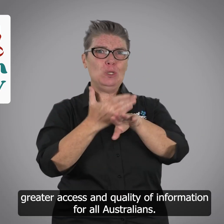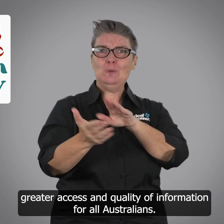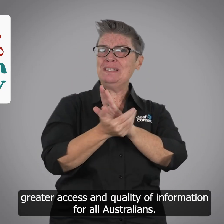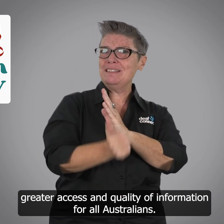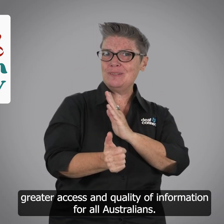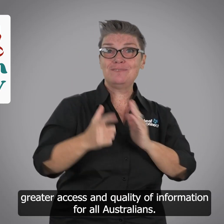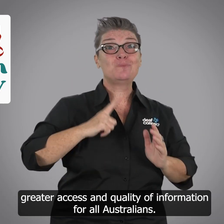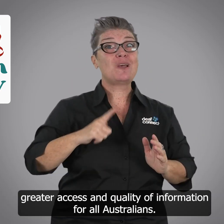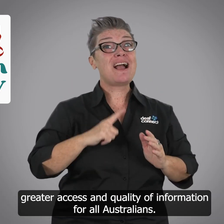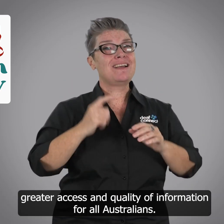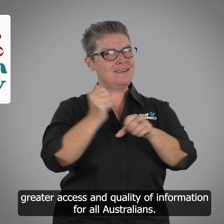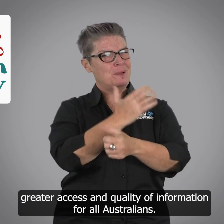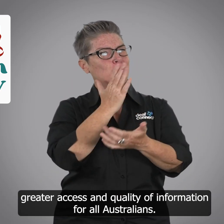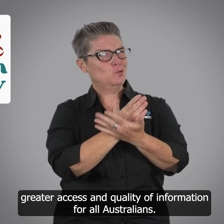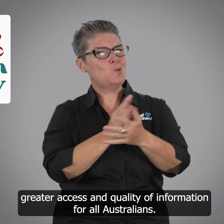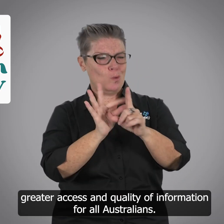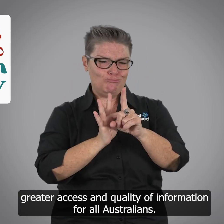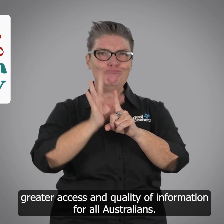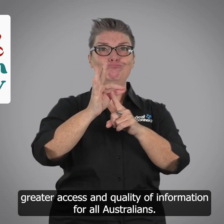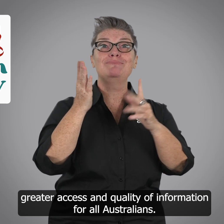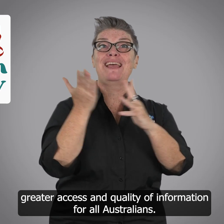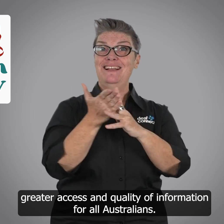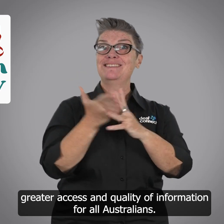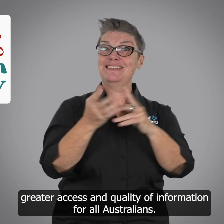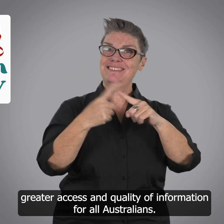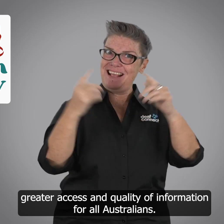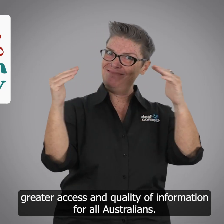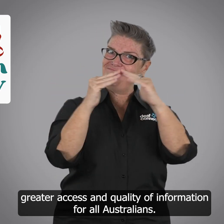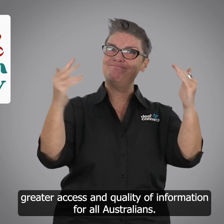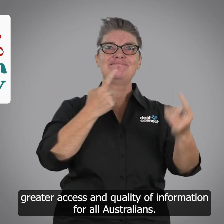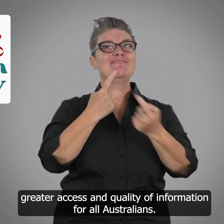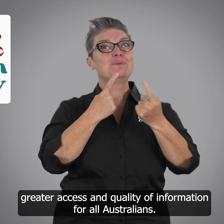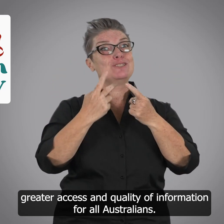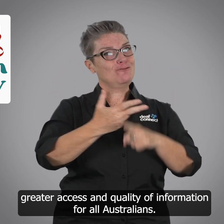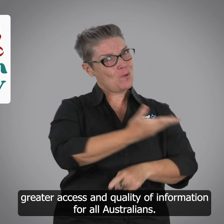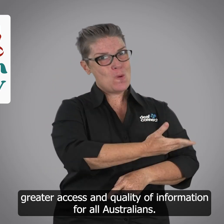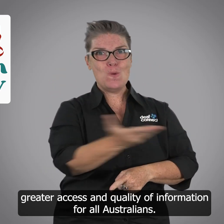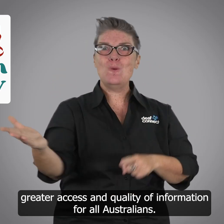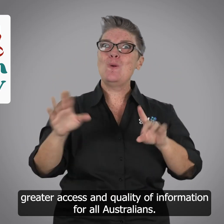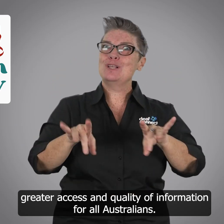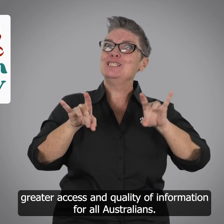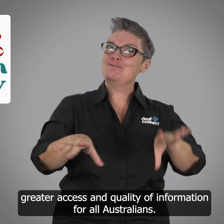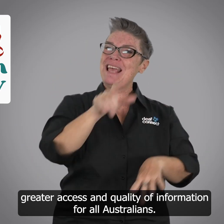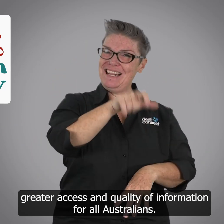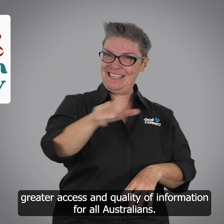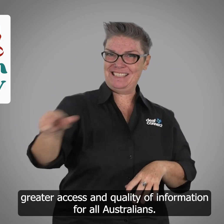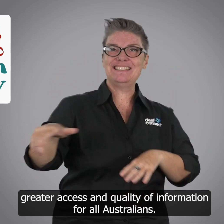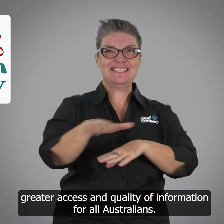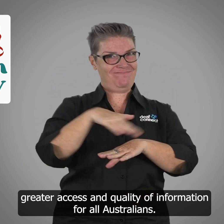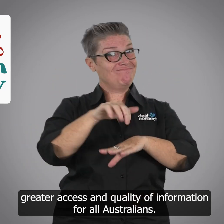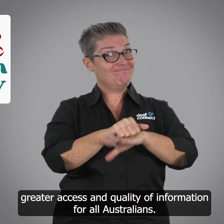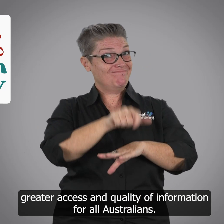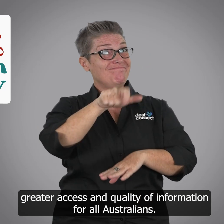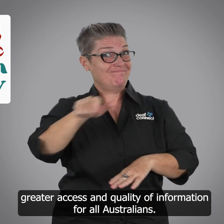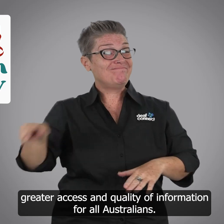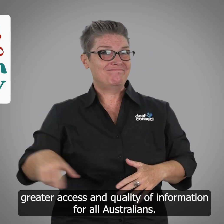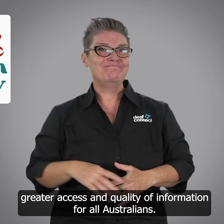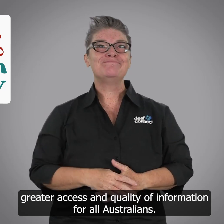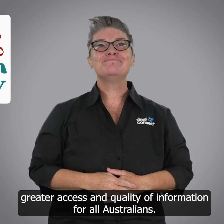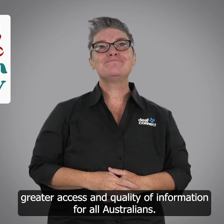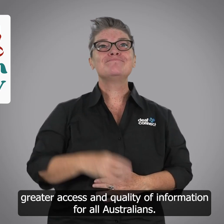greater access and quality of information for all Australians.